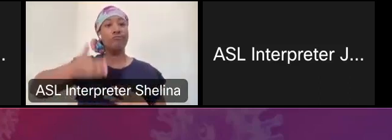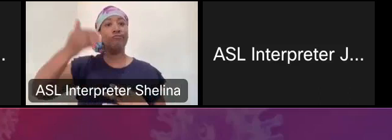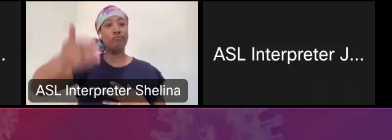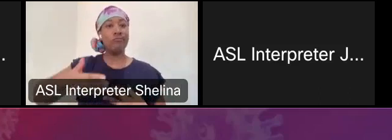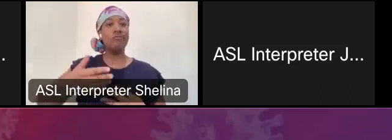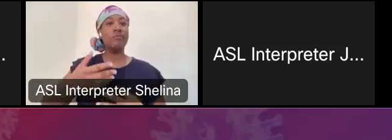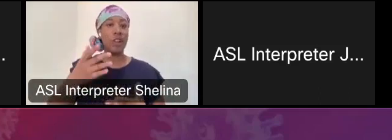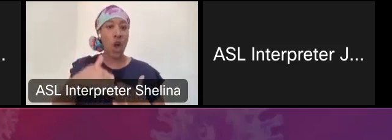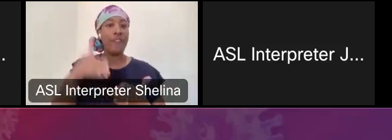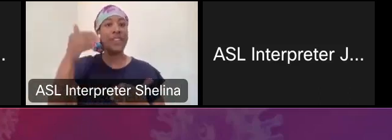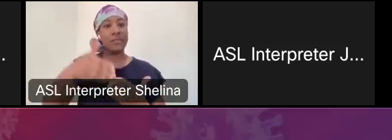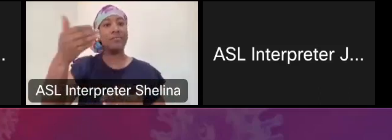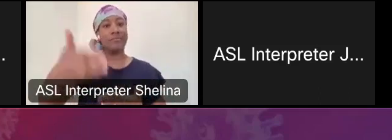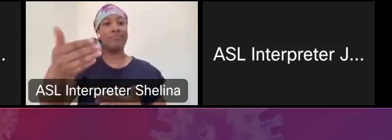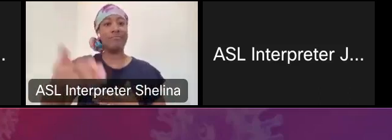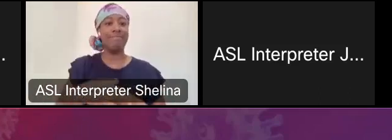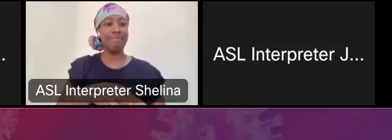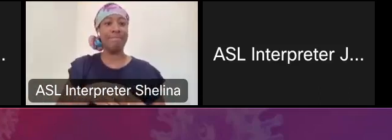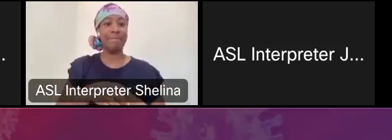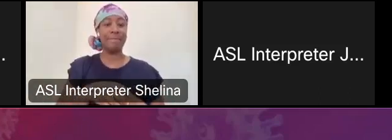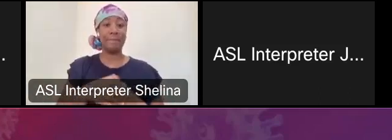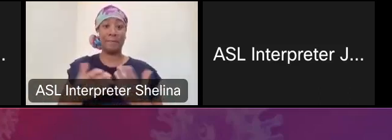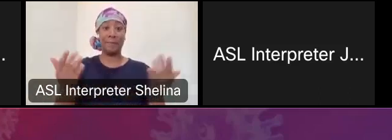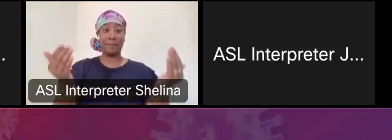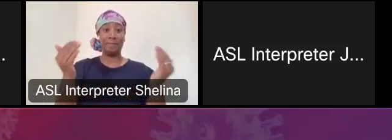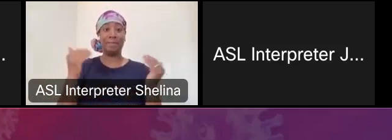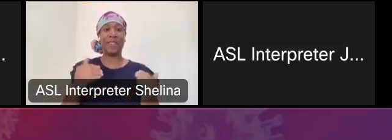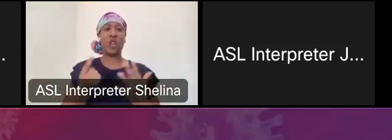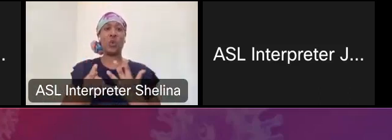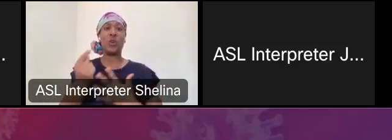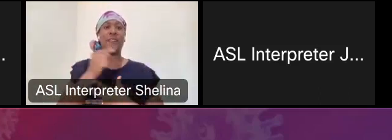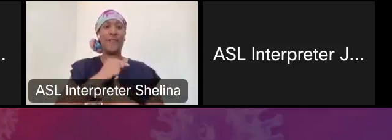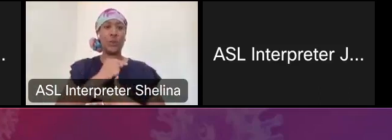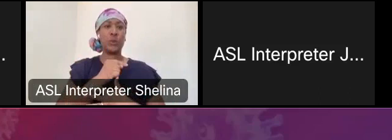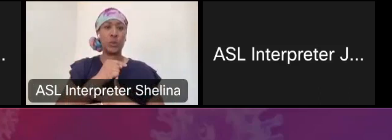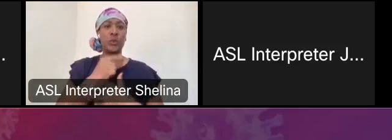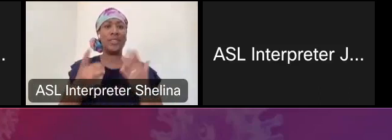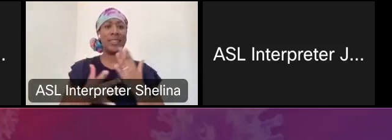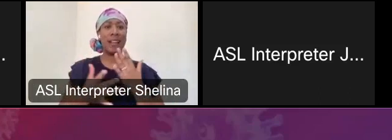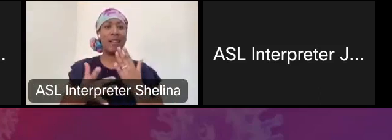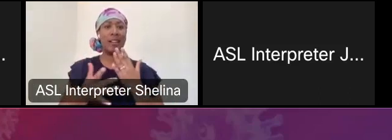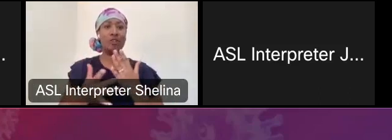Next let's review a little bit about each technology that is used for these vaccines.